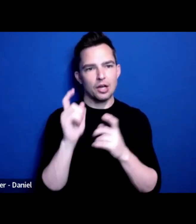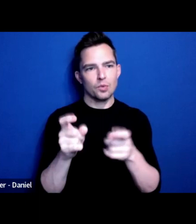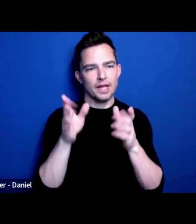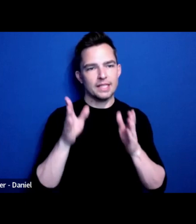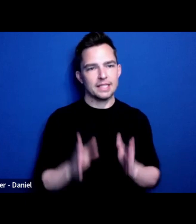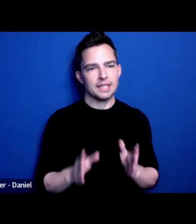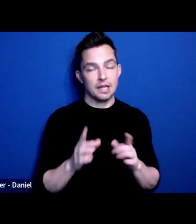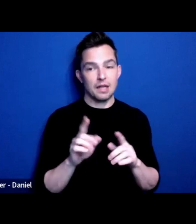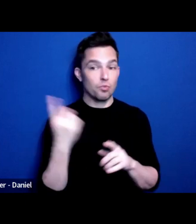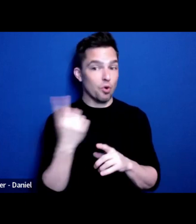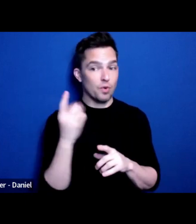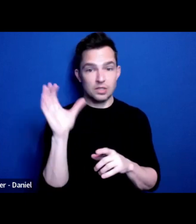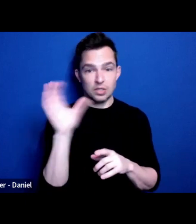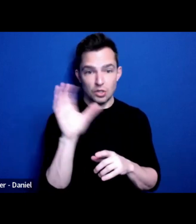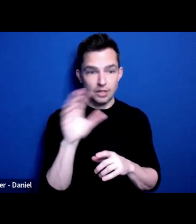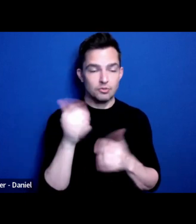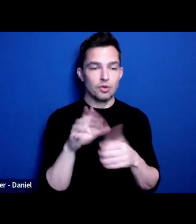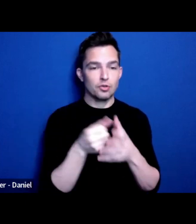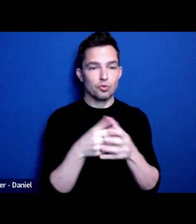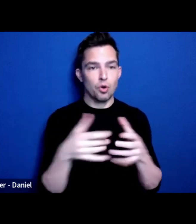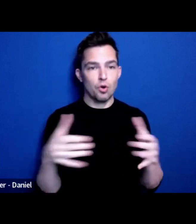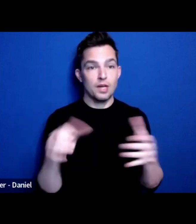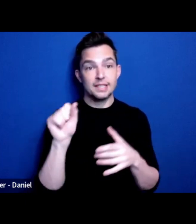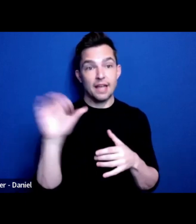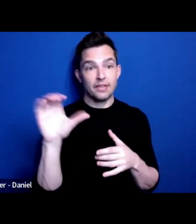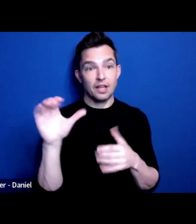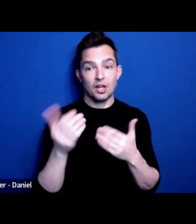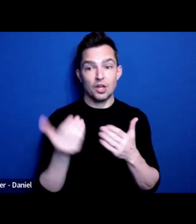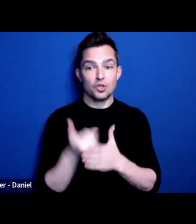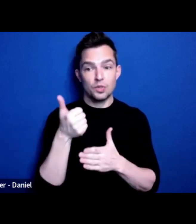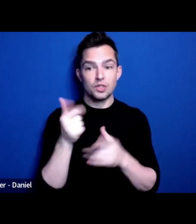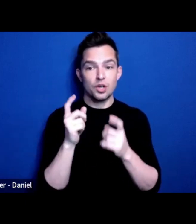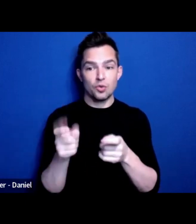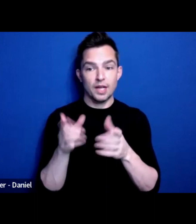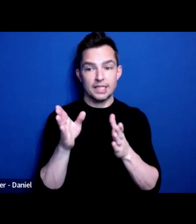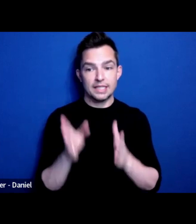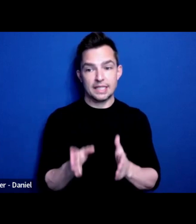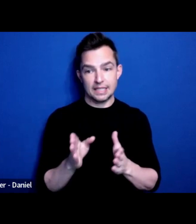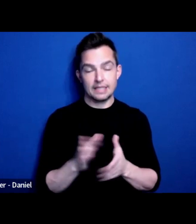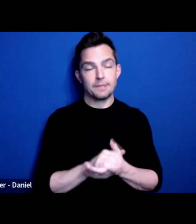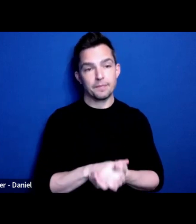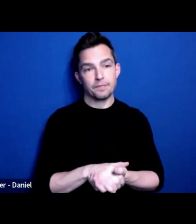we're always looking to grow. And South Carolina is our newest grantee. You know, a huge part